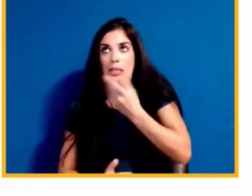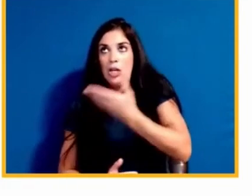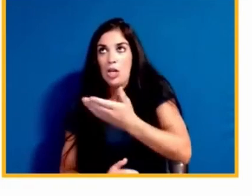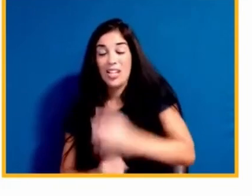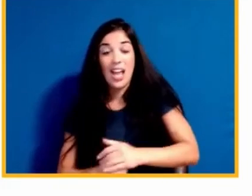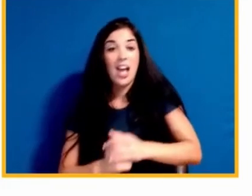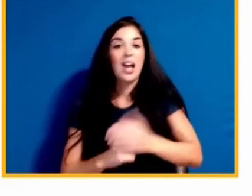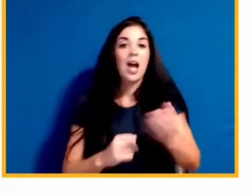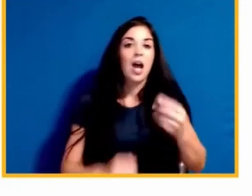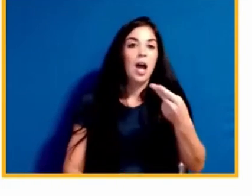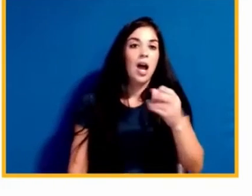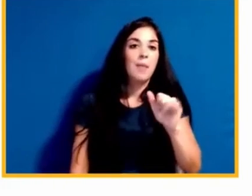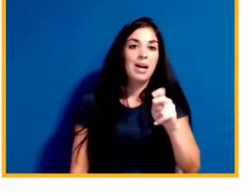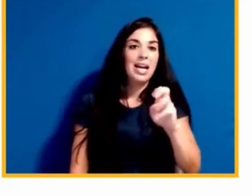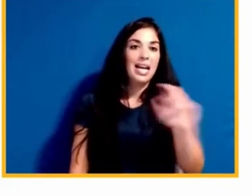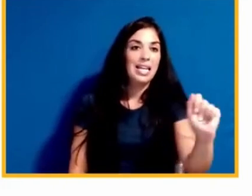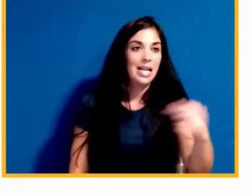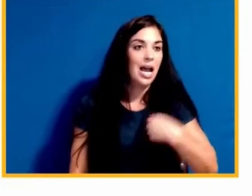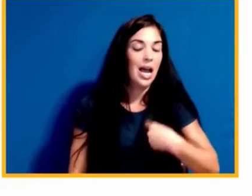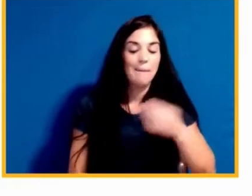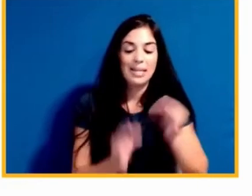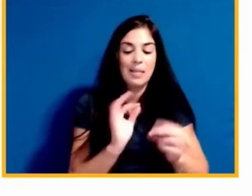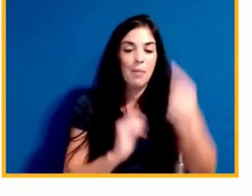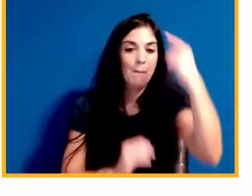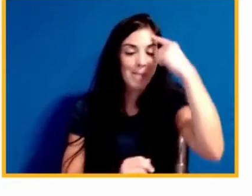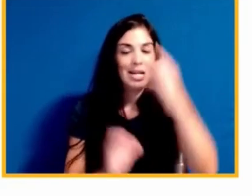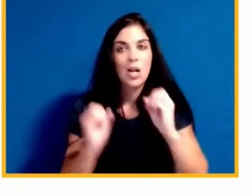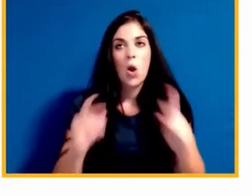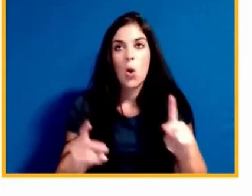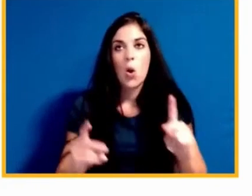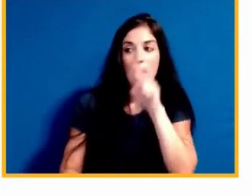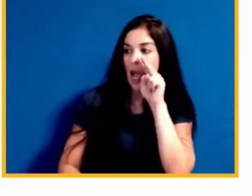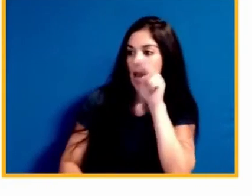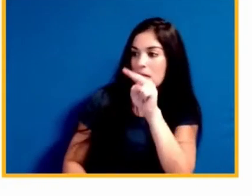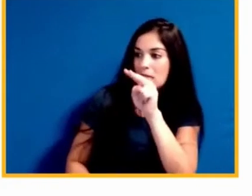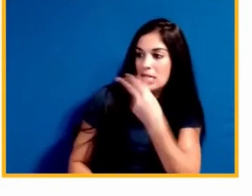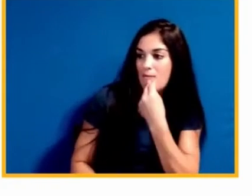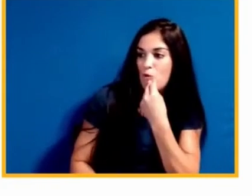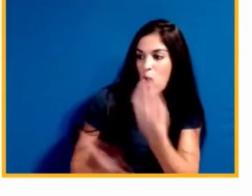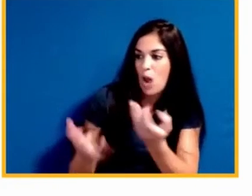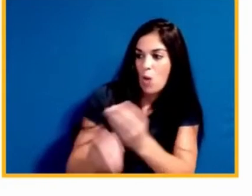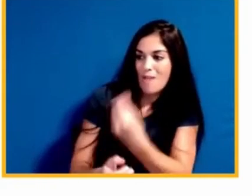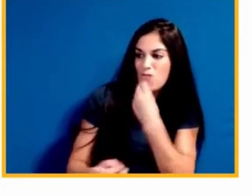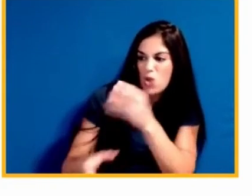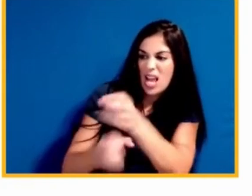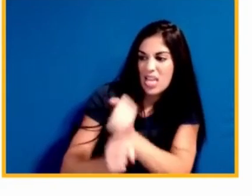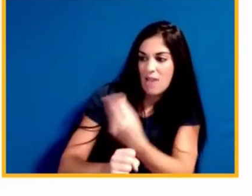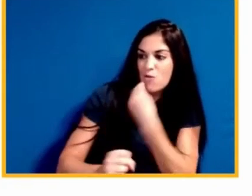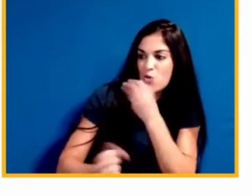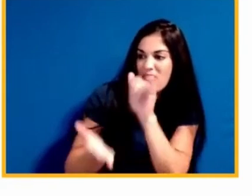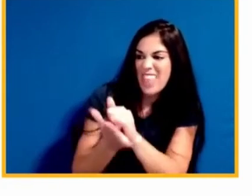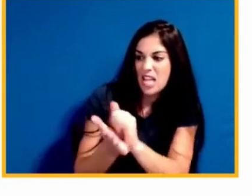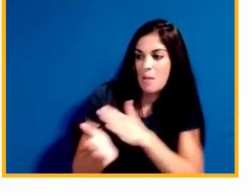look, I'm a hyena. I'm very simple-minded, okay? I sees food, I wants food, I gets food. That is the hyena credo right there.